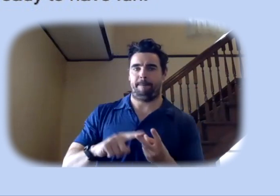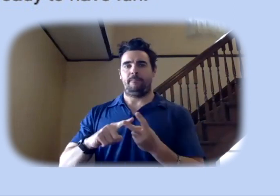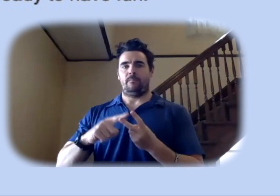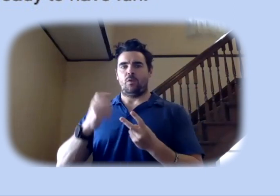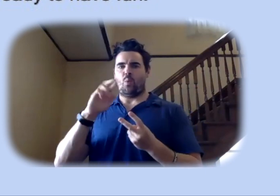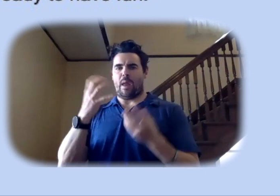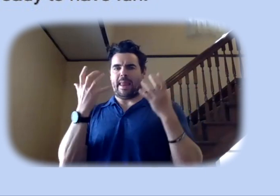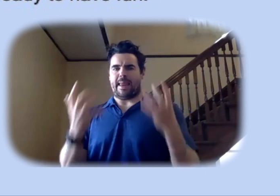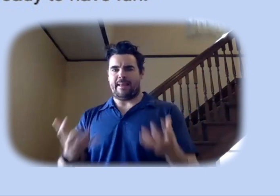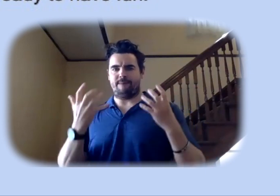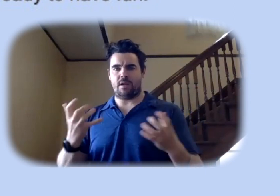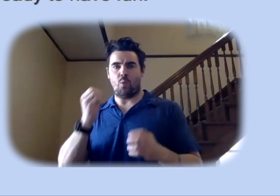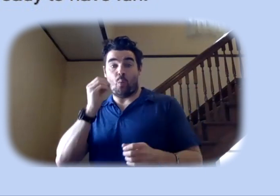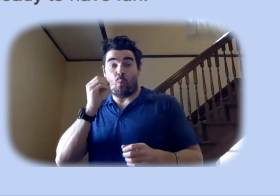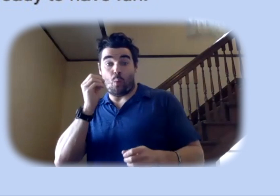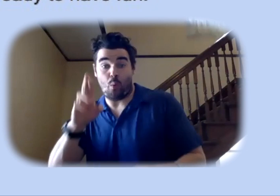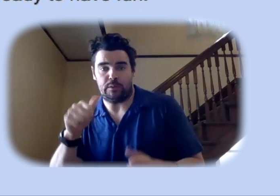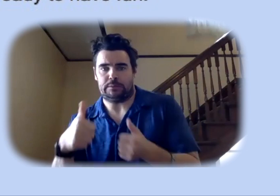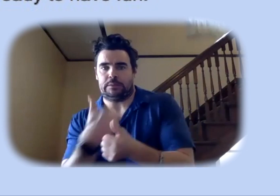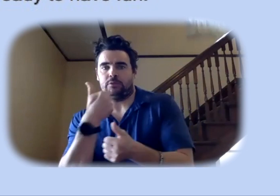Make sure that there's nothing that's too heavy,